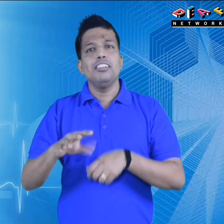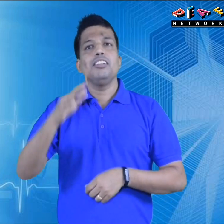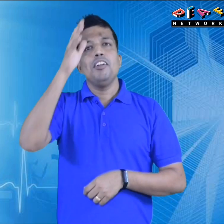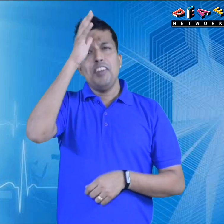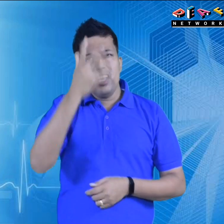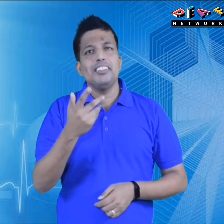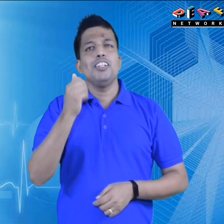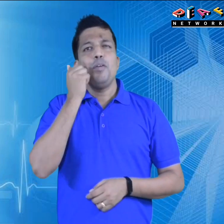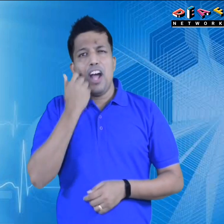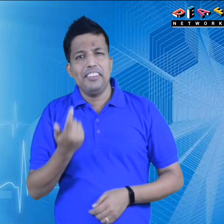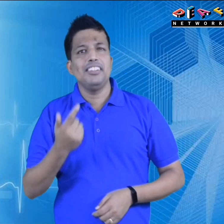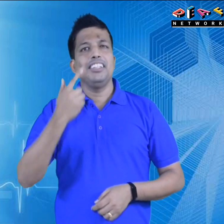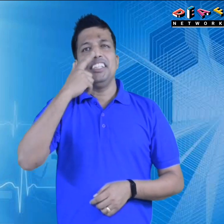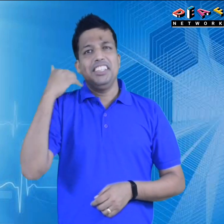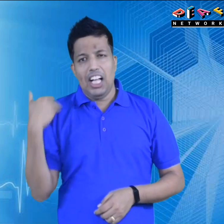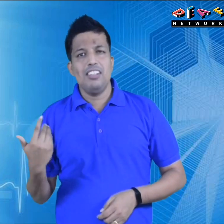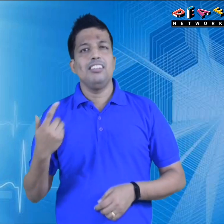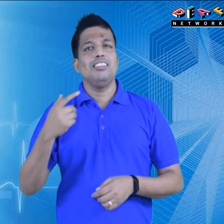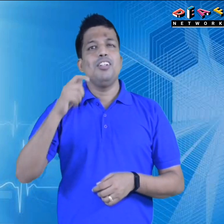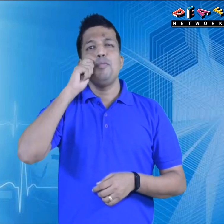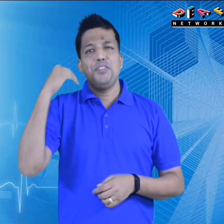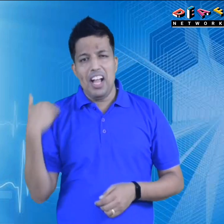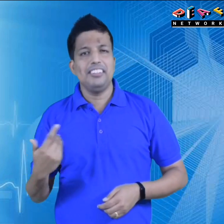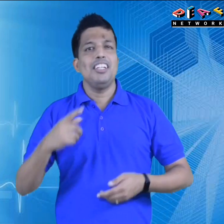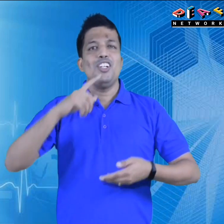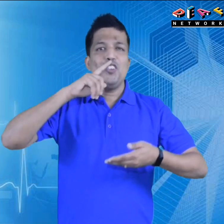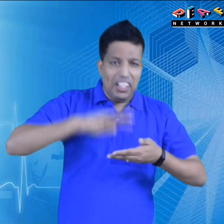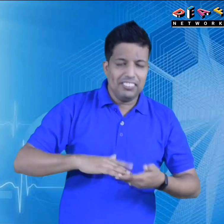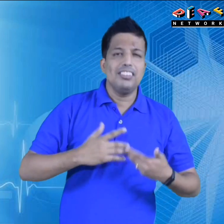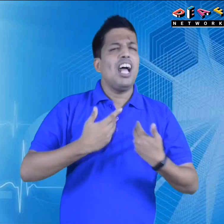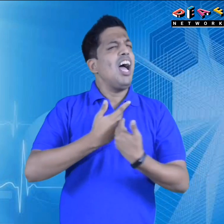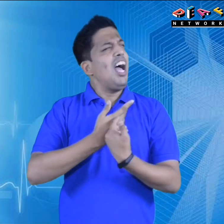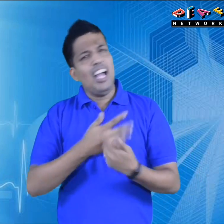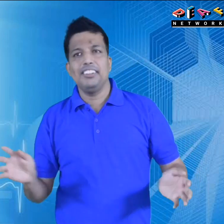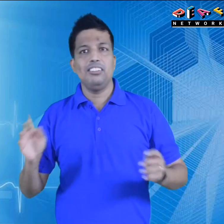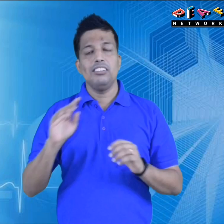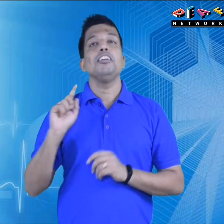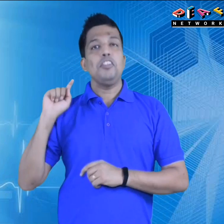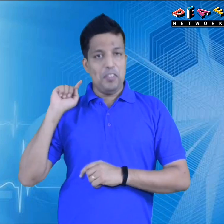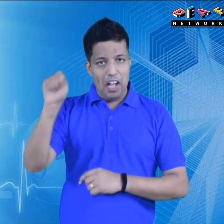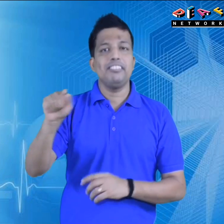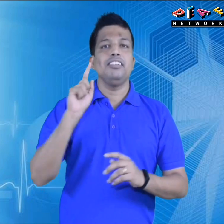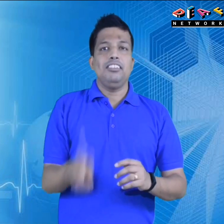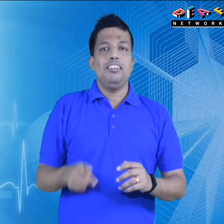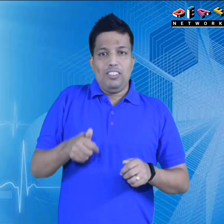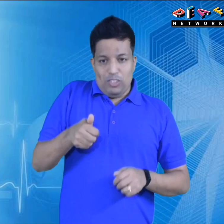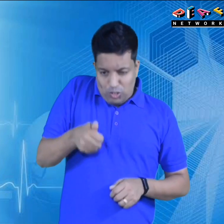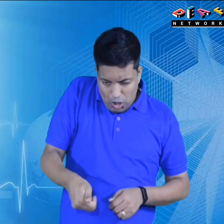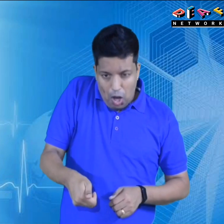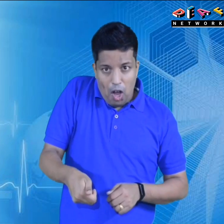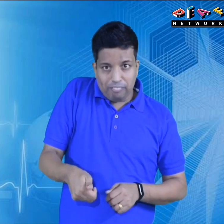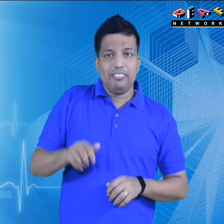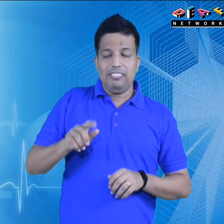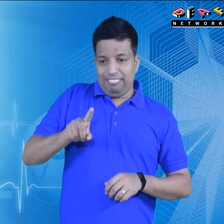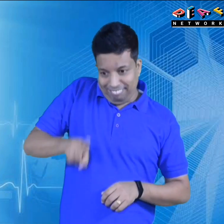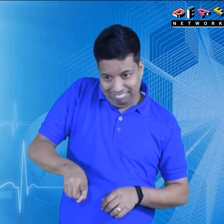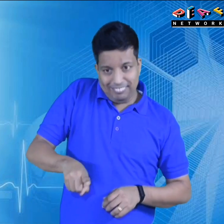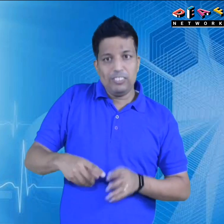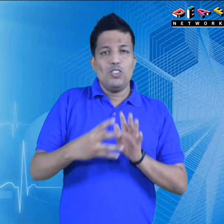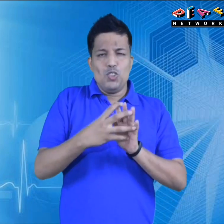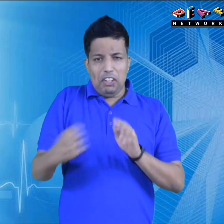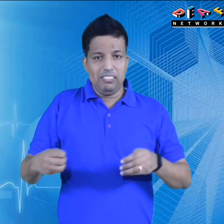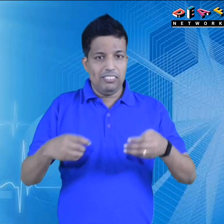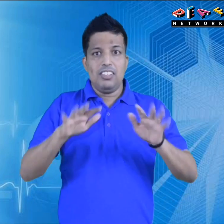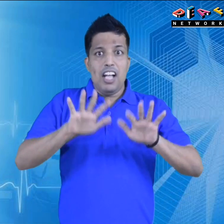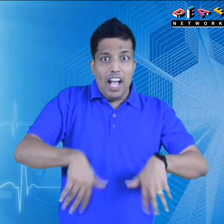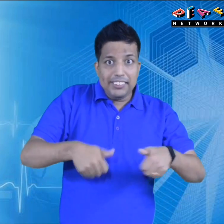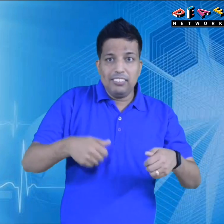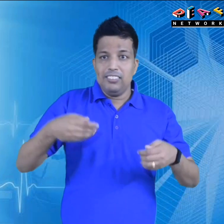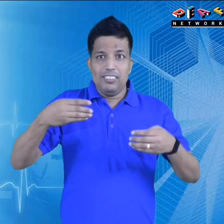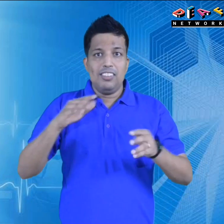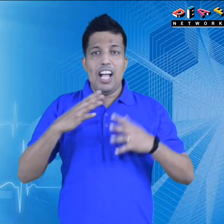I attended with my family and showed them our proofs